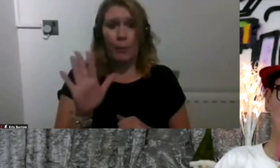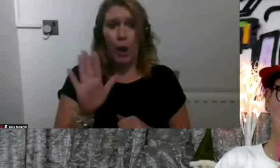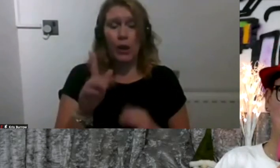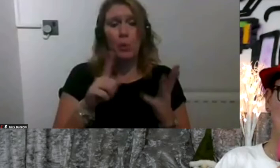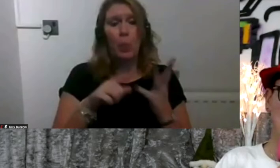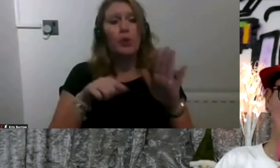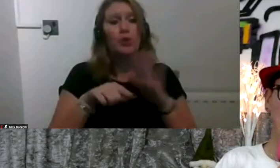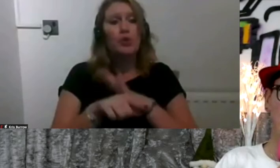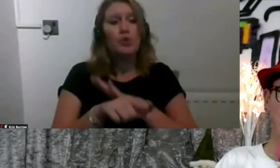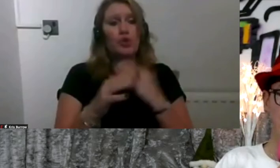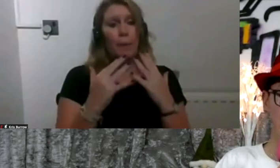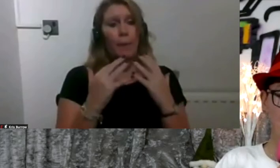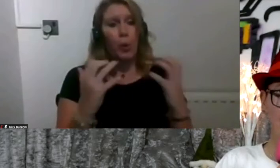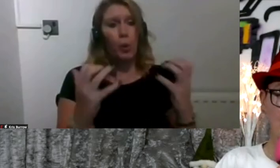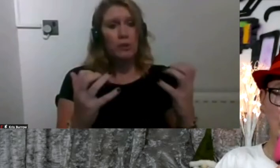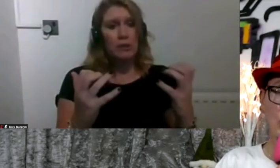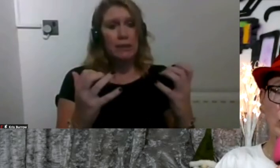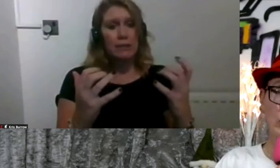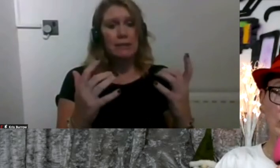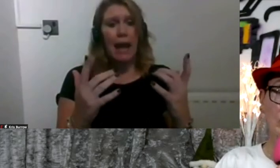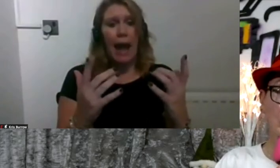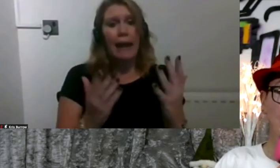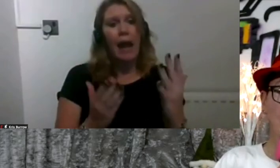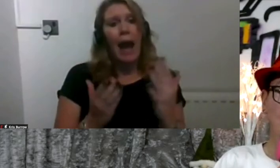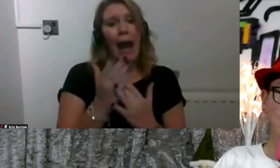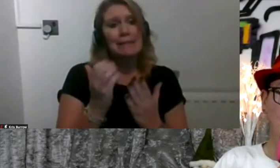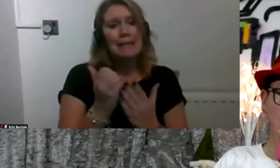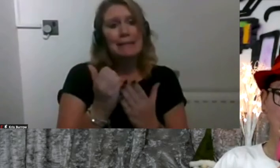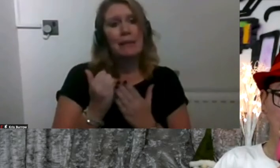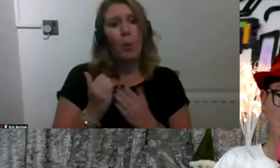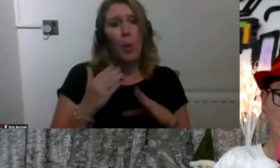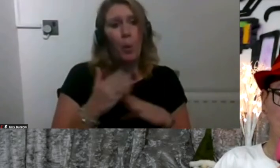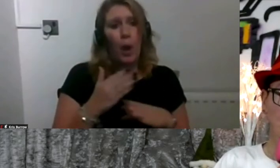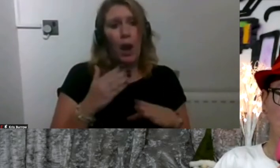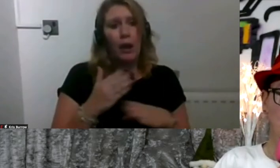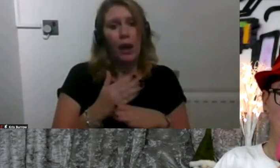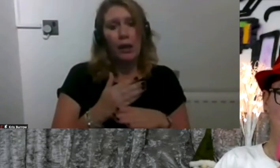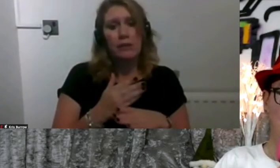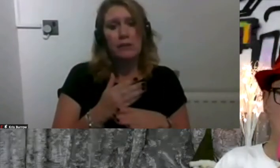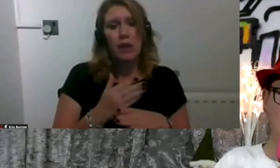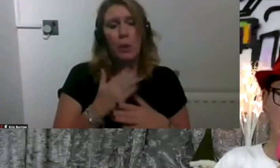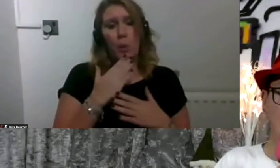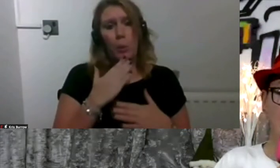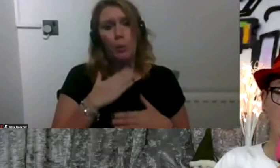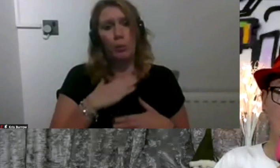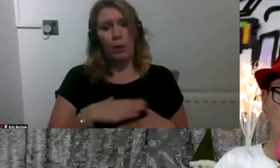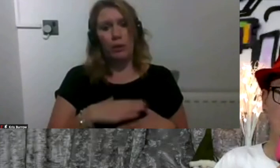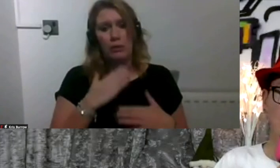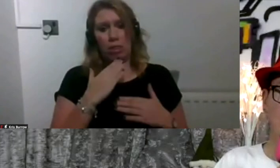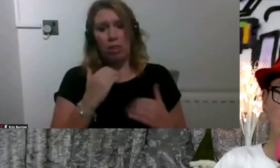and also our access support workers. So I would like to give a huge thank you to